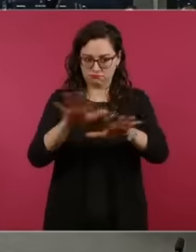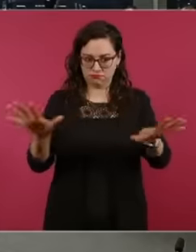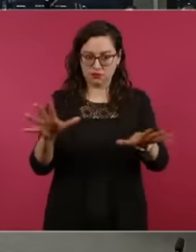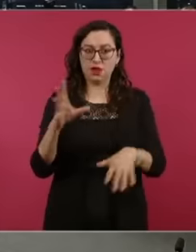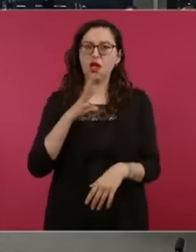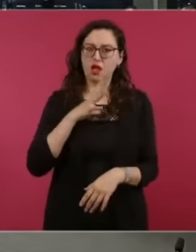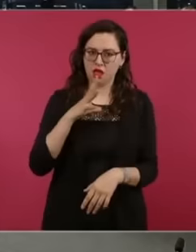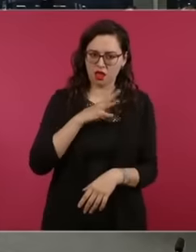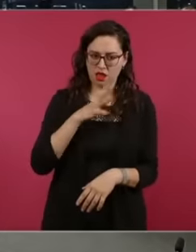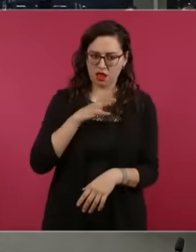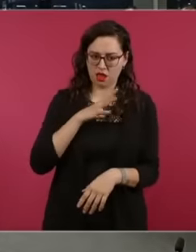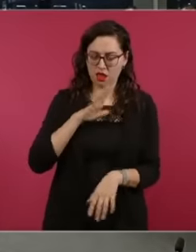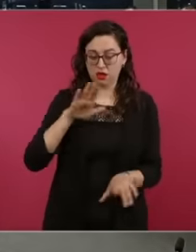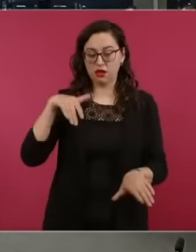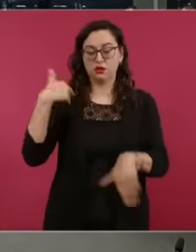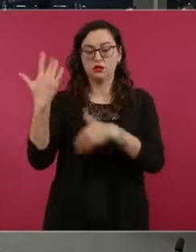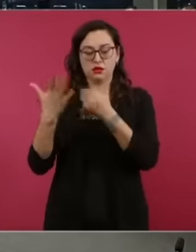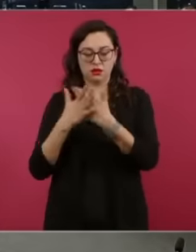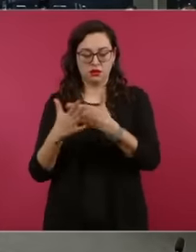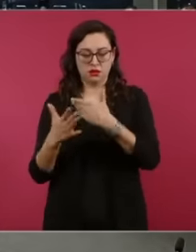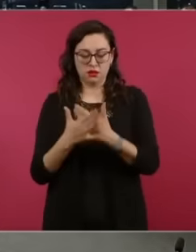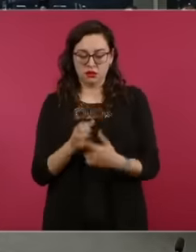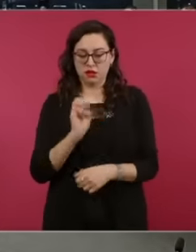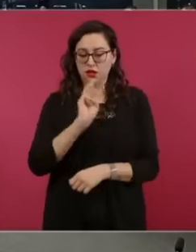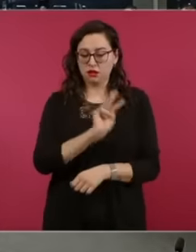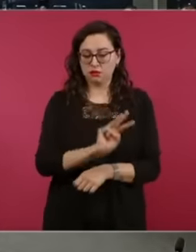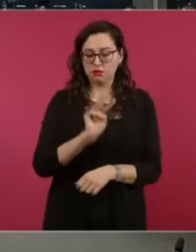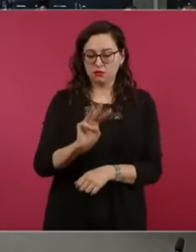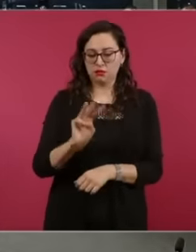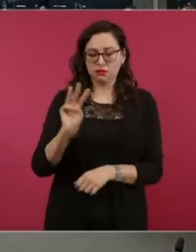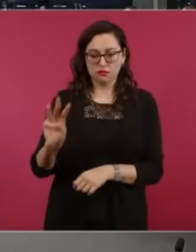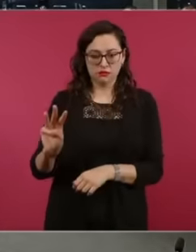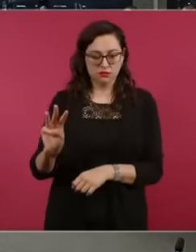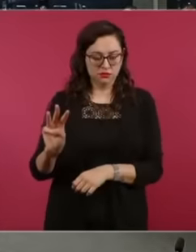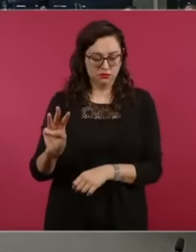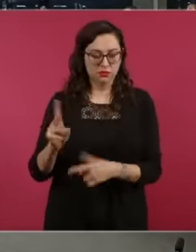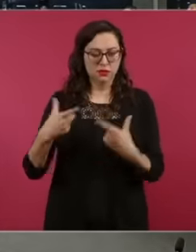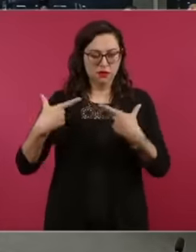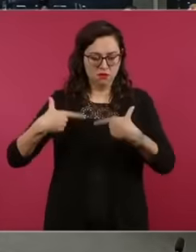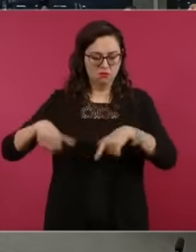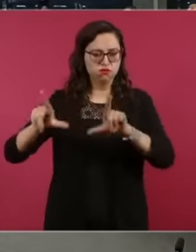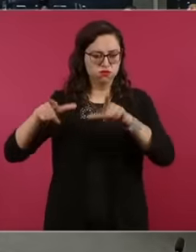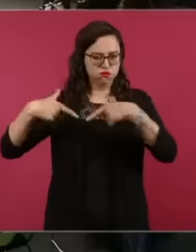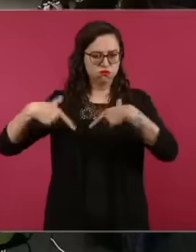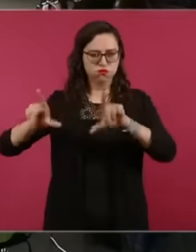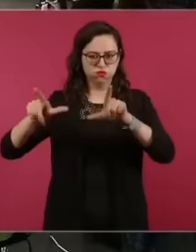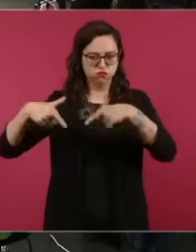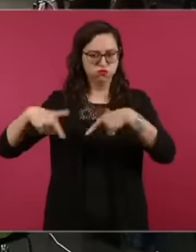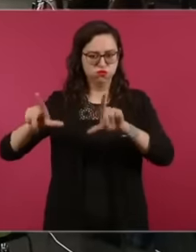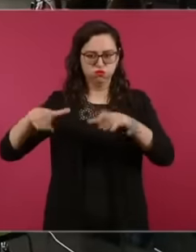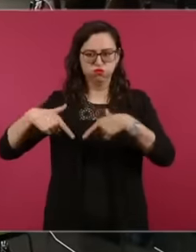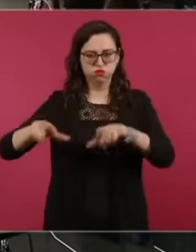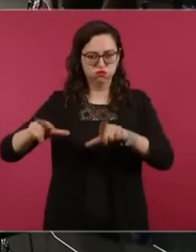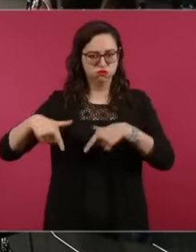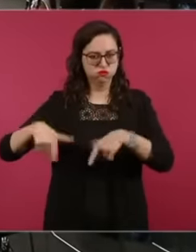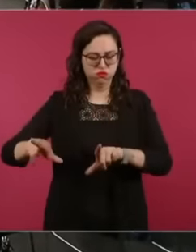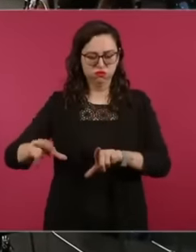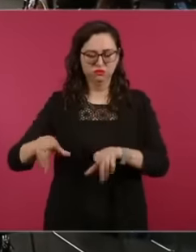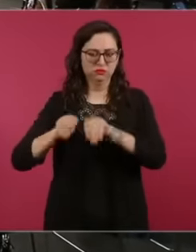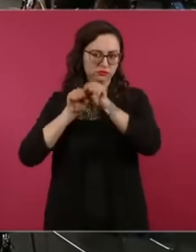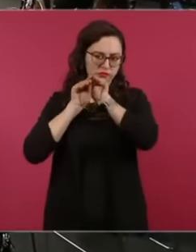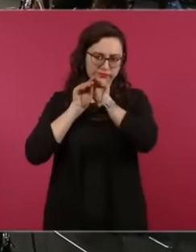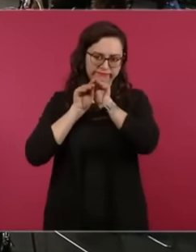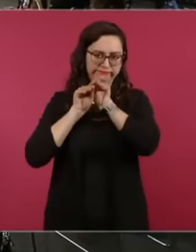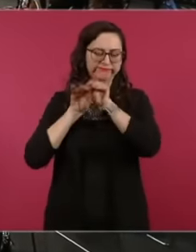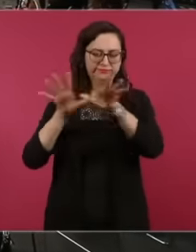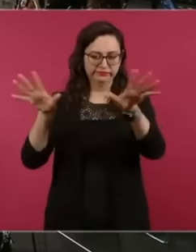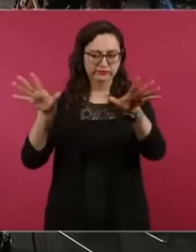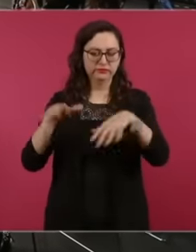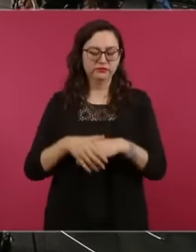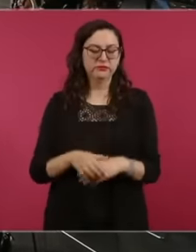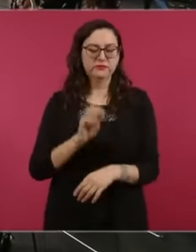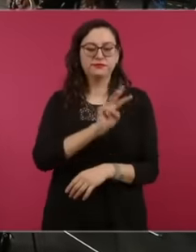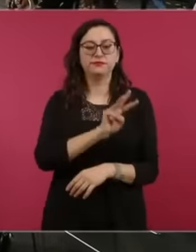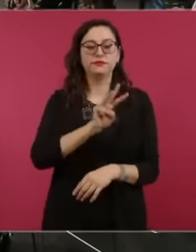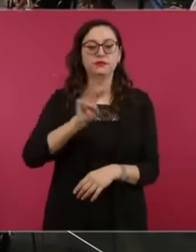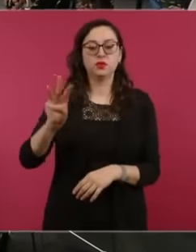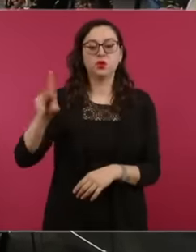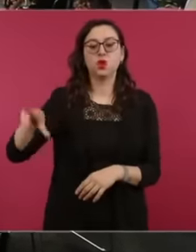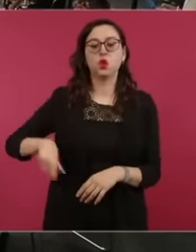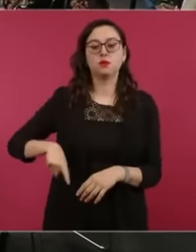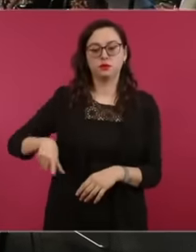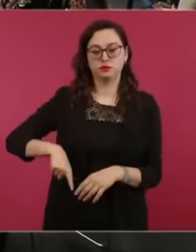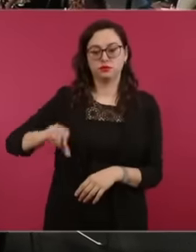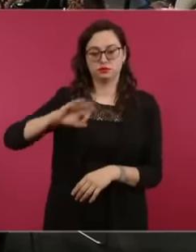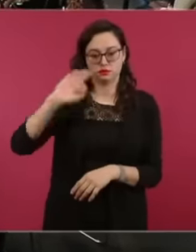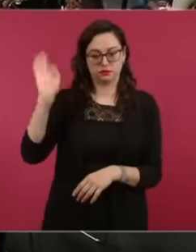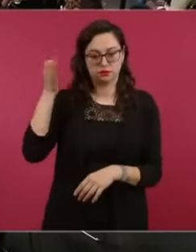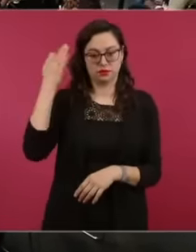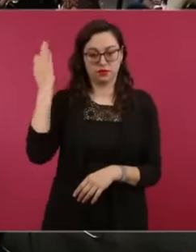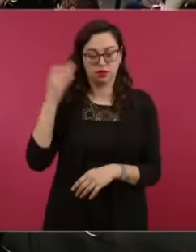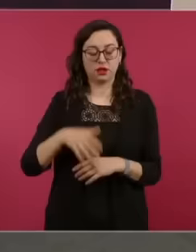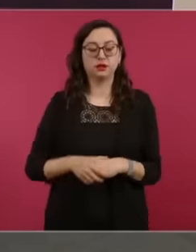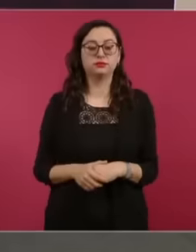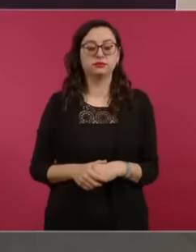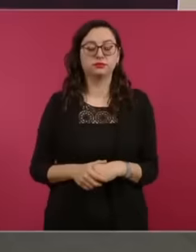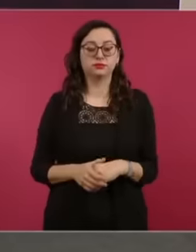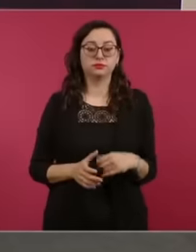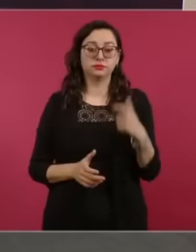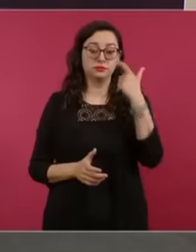it is going to be uploaded on the networks in the government page with annexes and